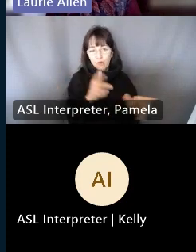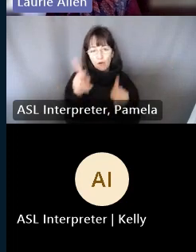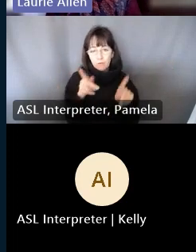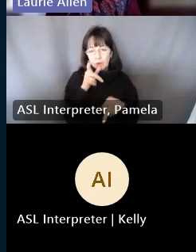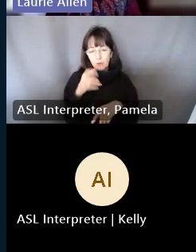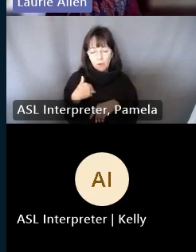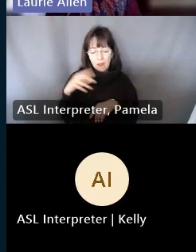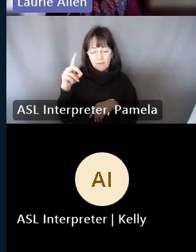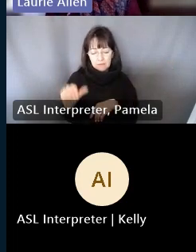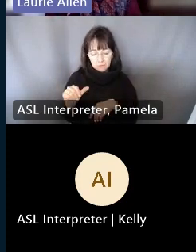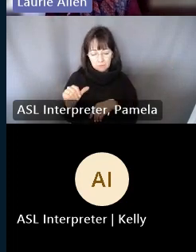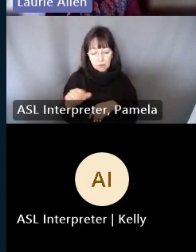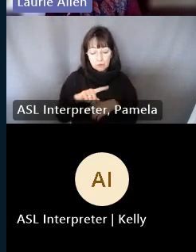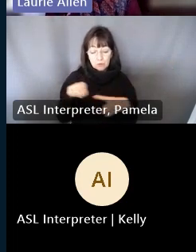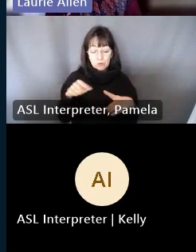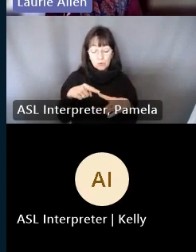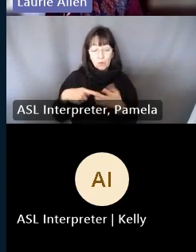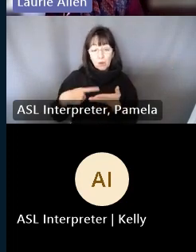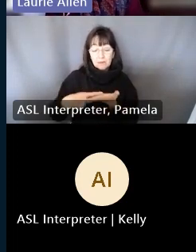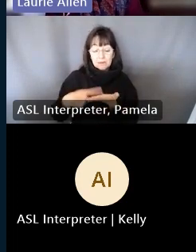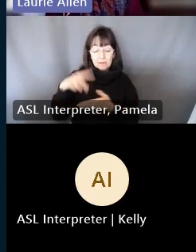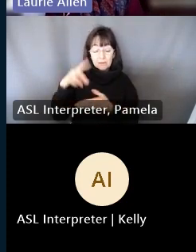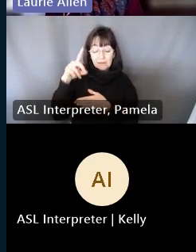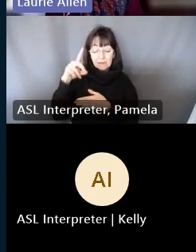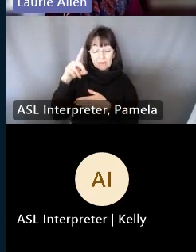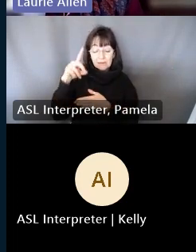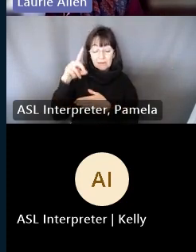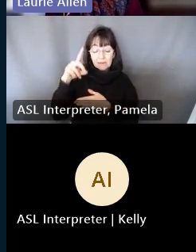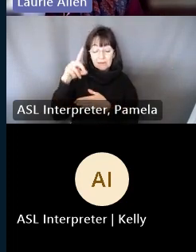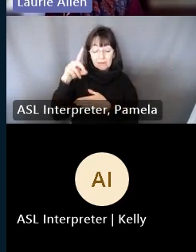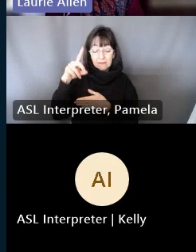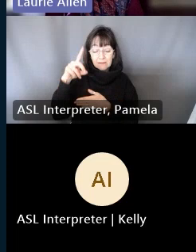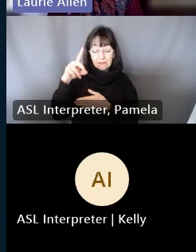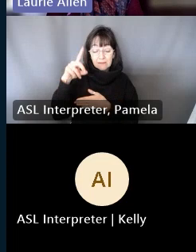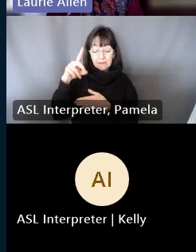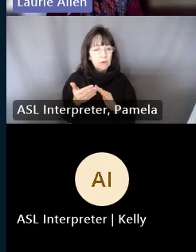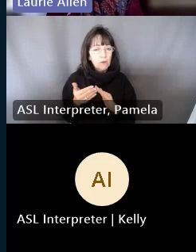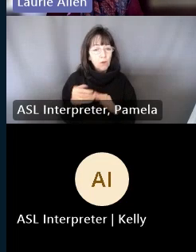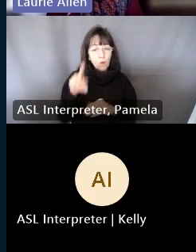when we're talking about the disability community. 1.3 billion people in the world have a disability.